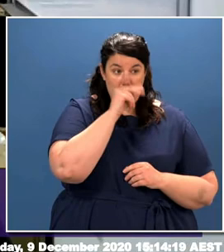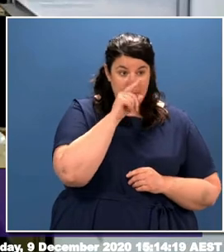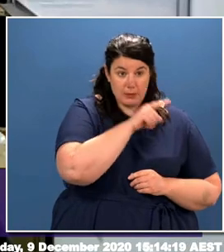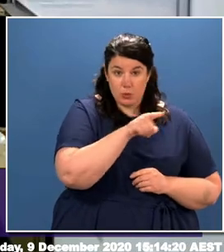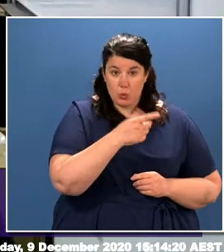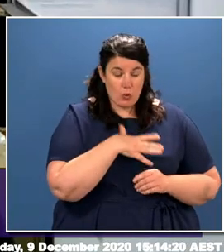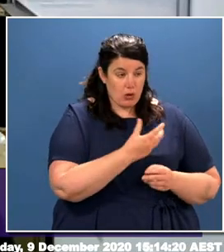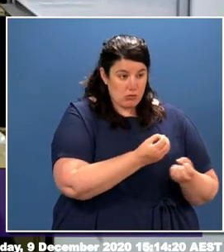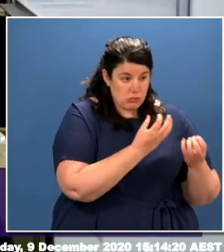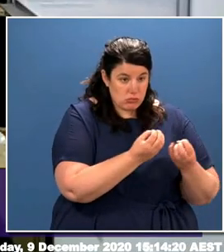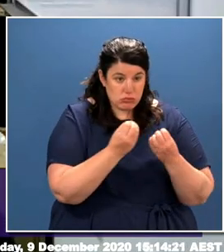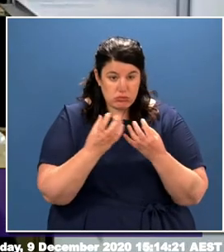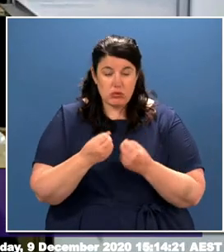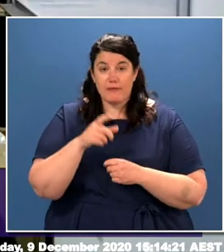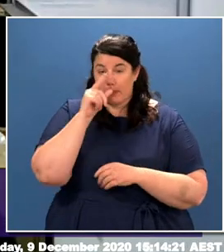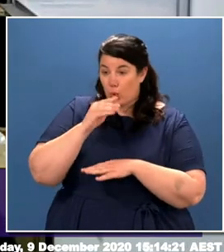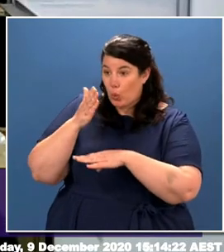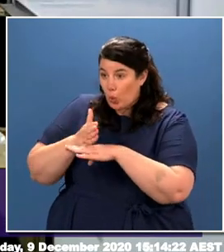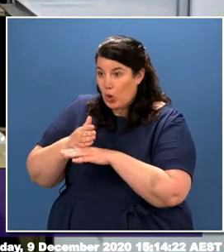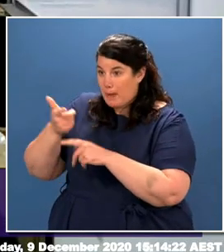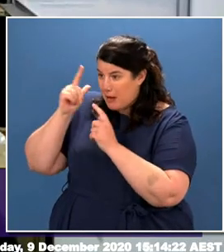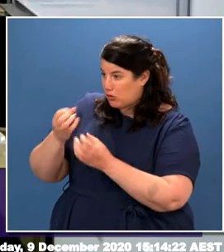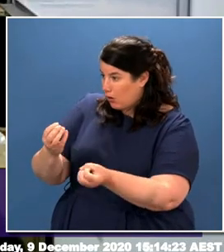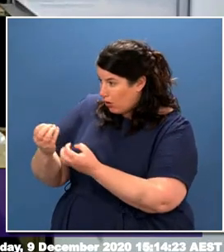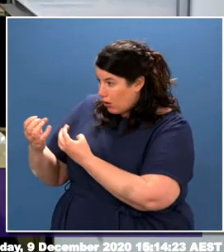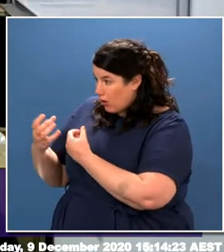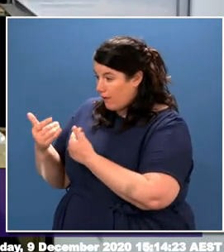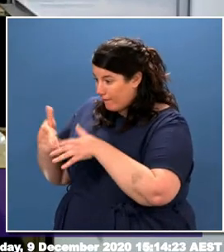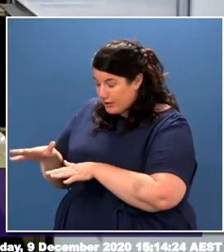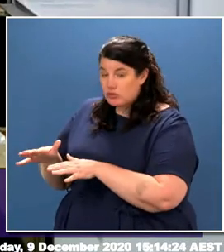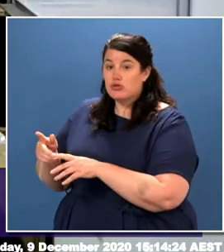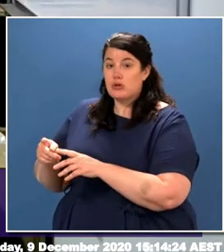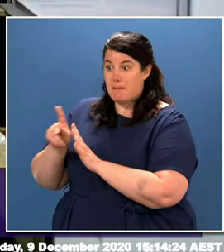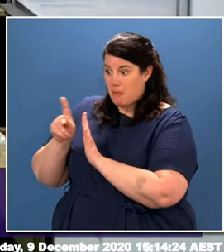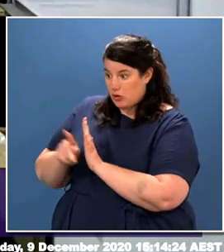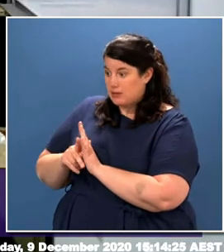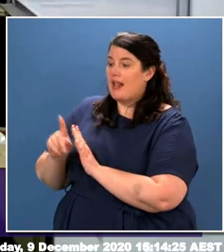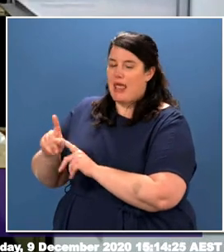So we had the frontline workers, we had the managers, CEO, advocacy and all the policy, and it's about